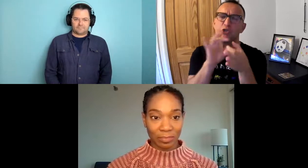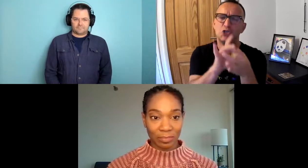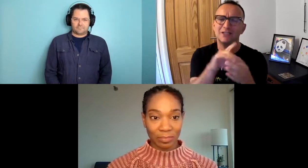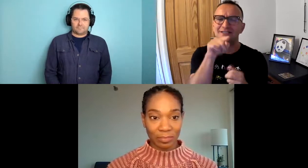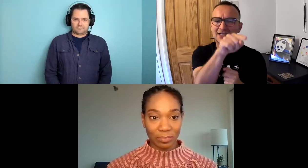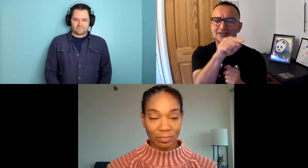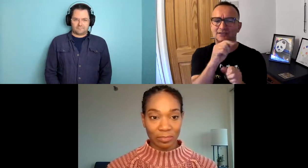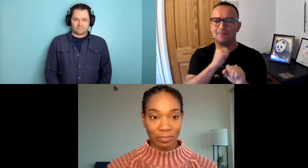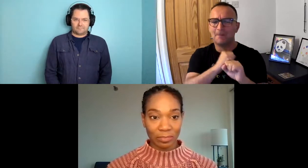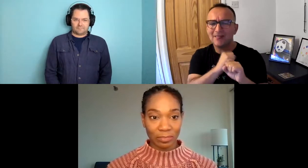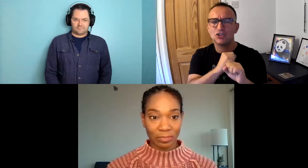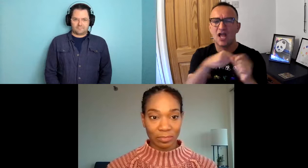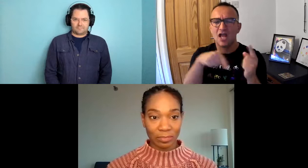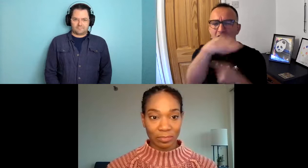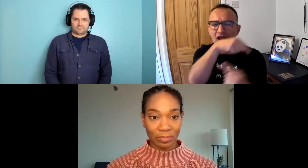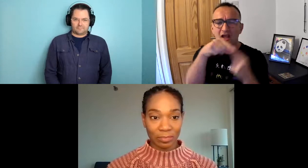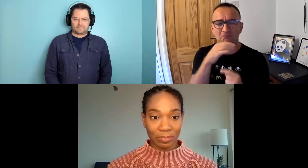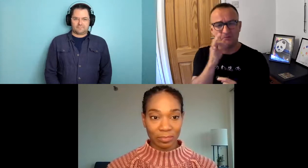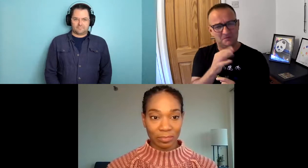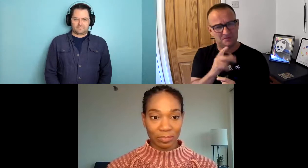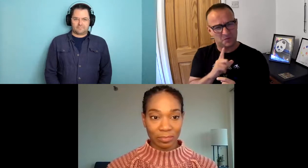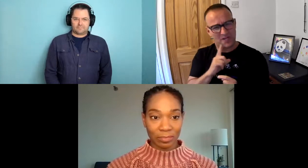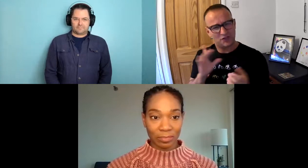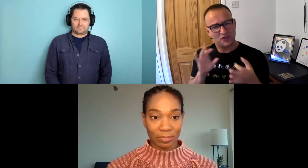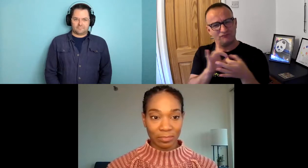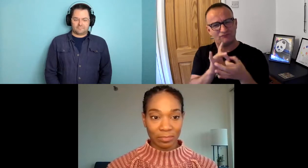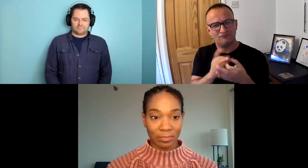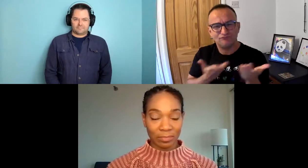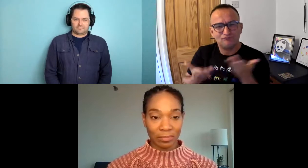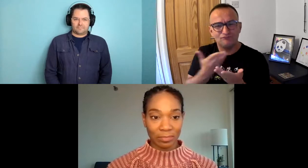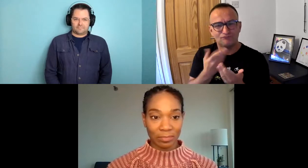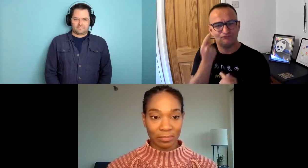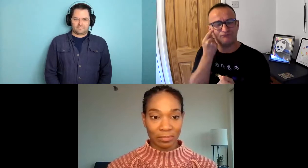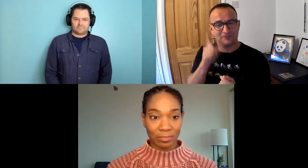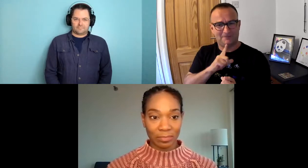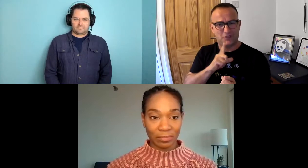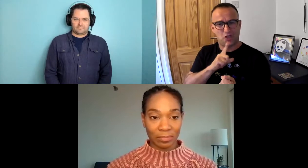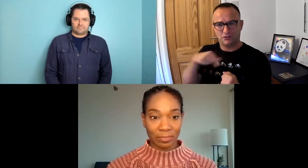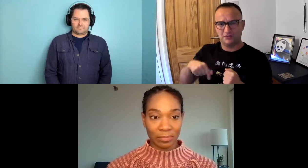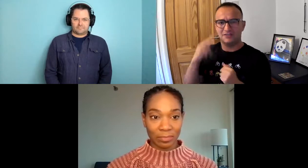to set up a glossary and you will have, if you look at